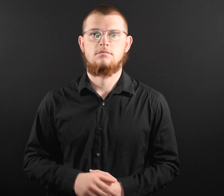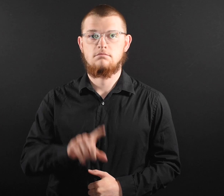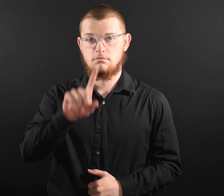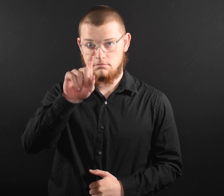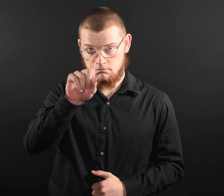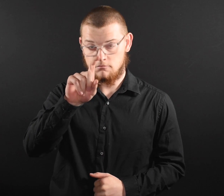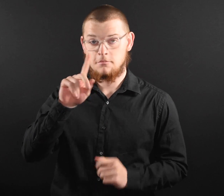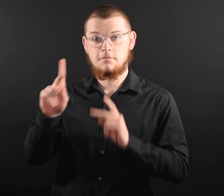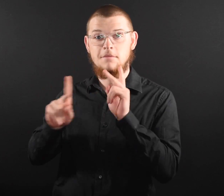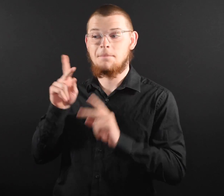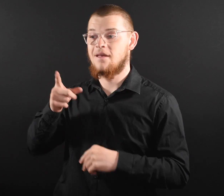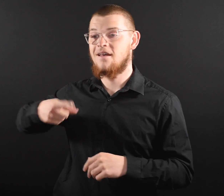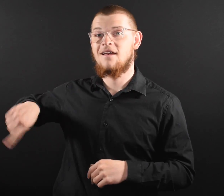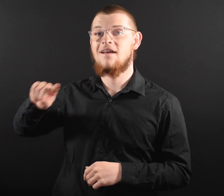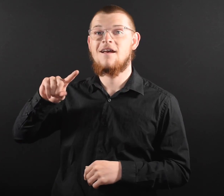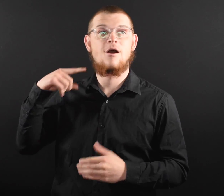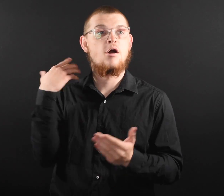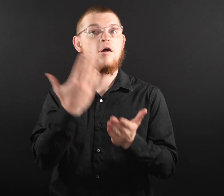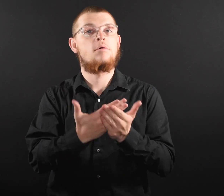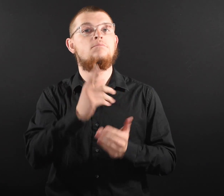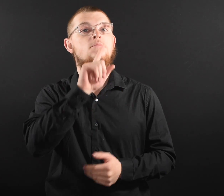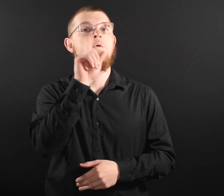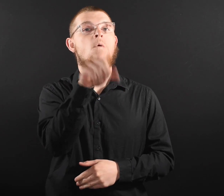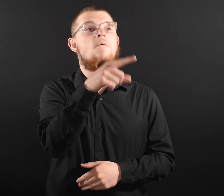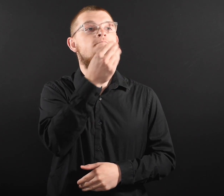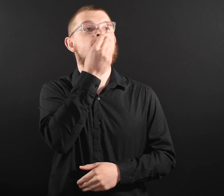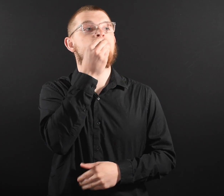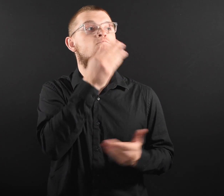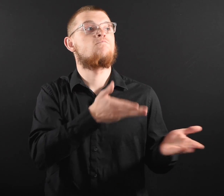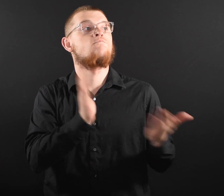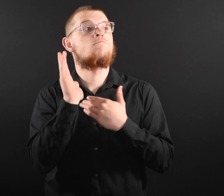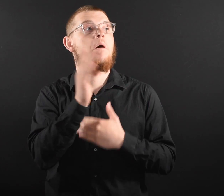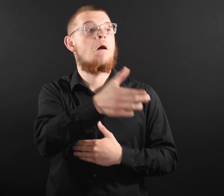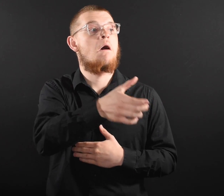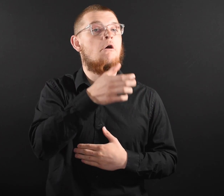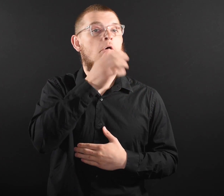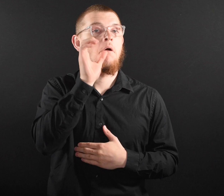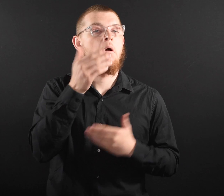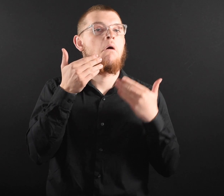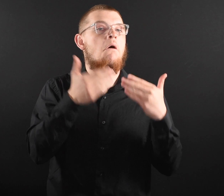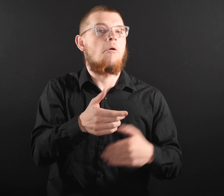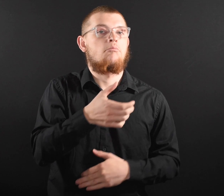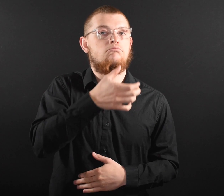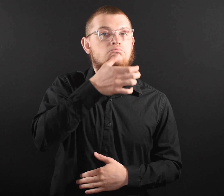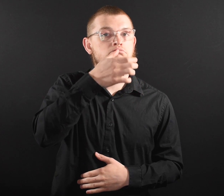Are people allowed to order a drink to consume onsite while they wait for their take-out order?